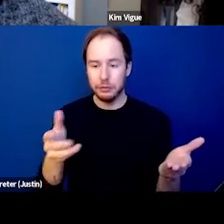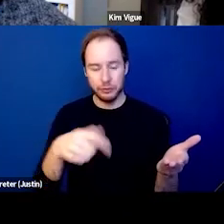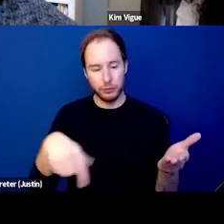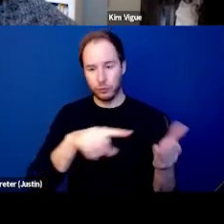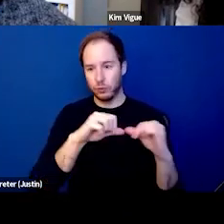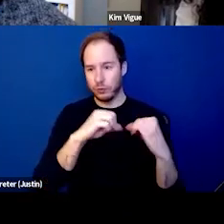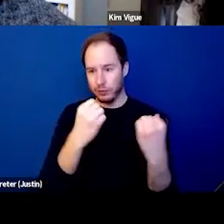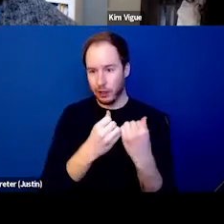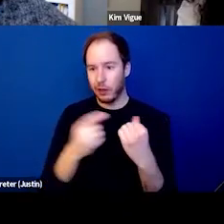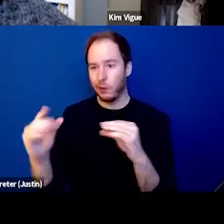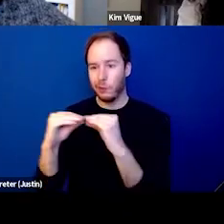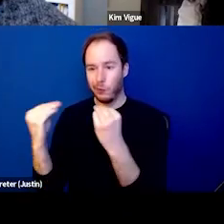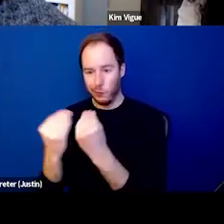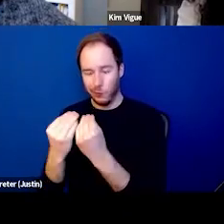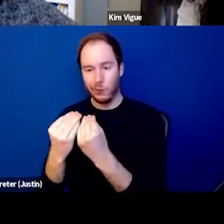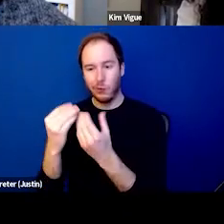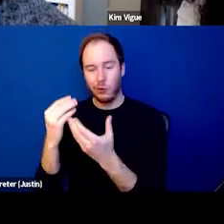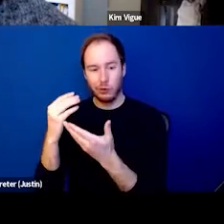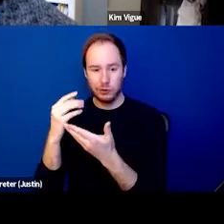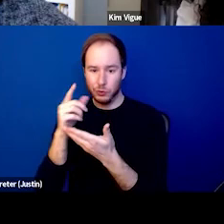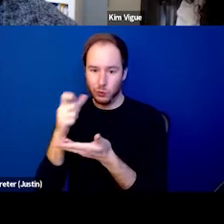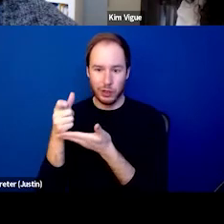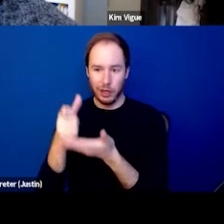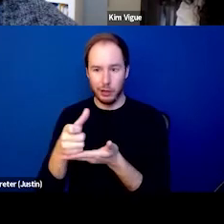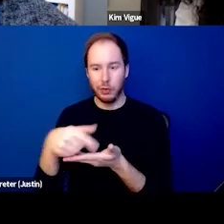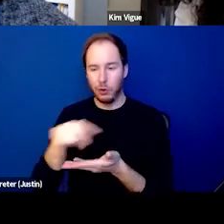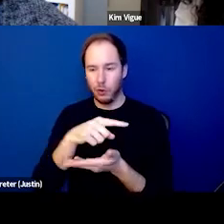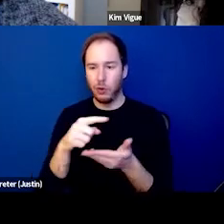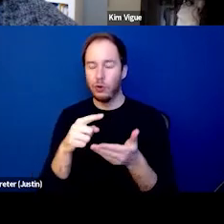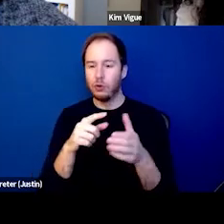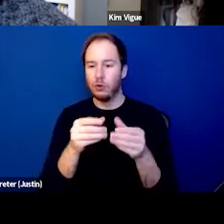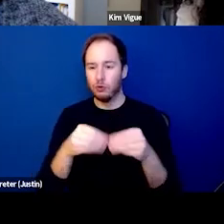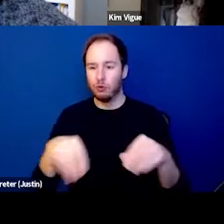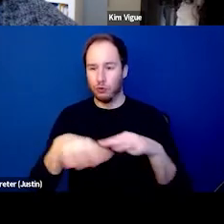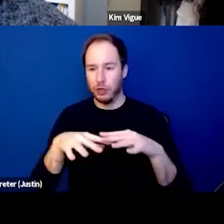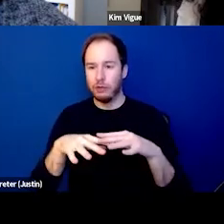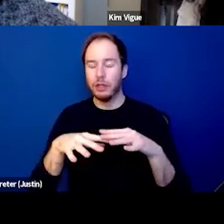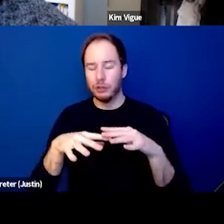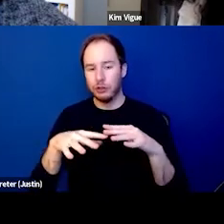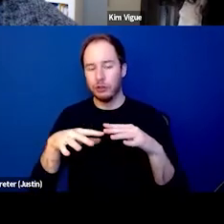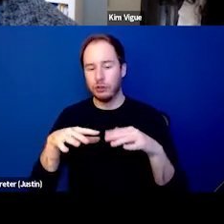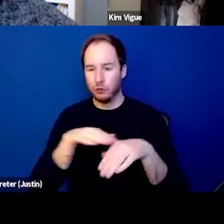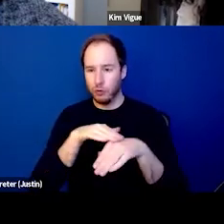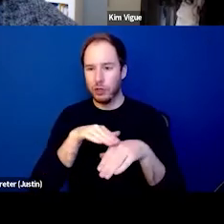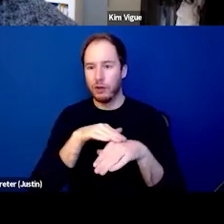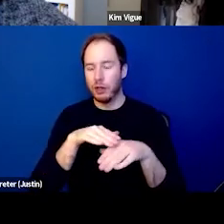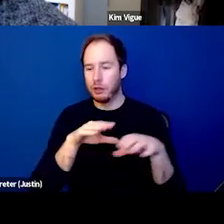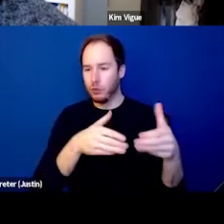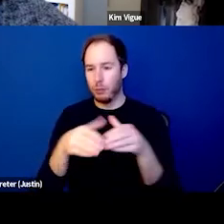and those organizations are serving those reservation populations. And it's also worthwhile to note that